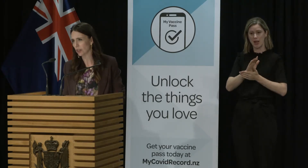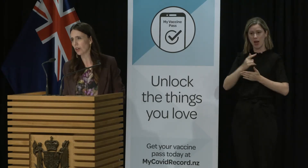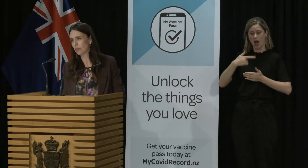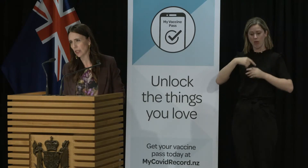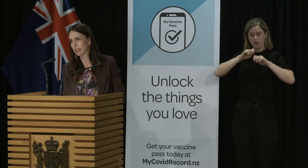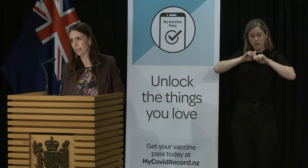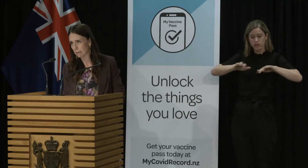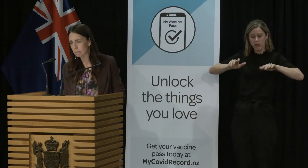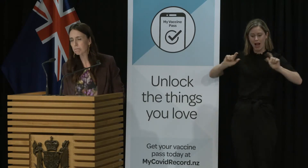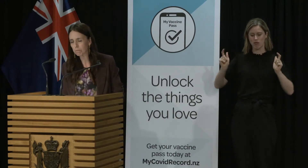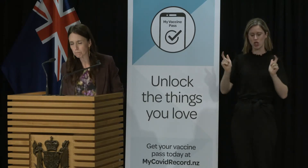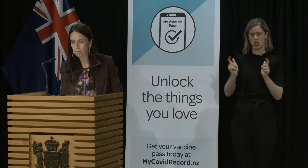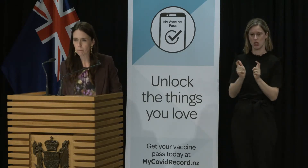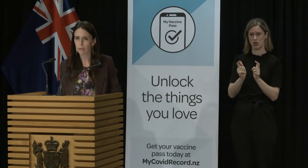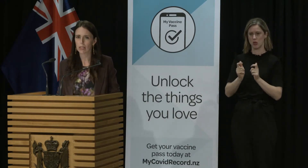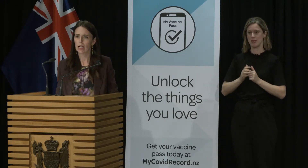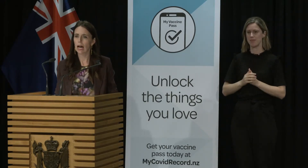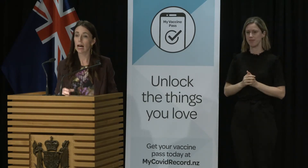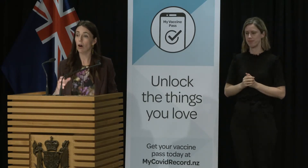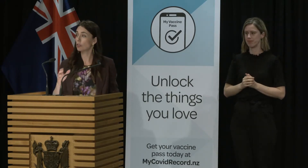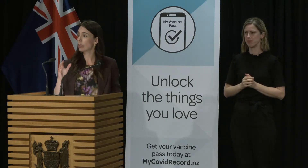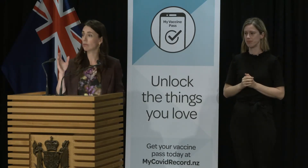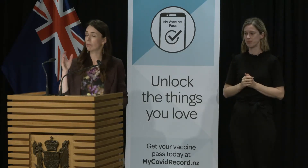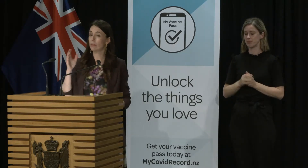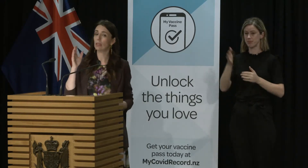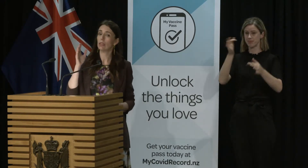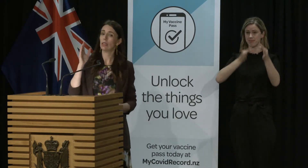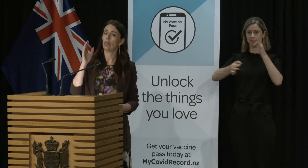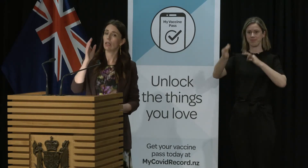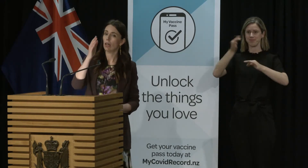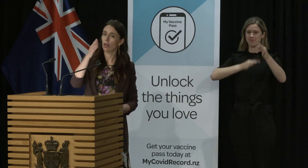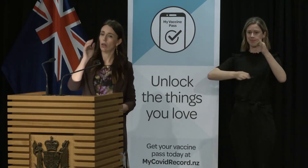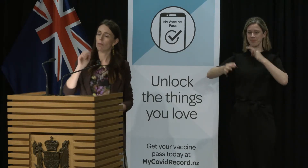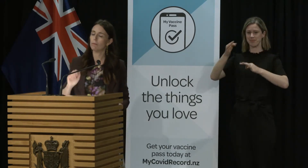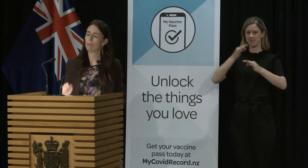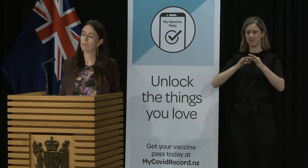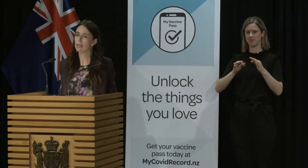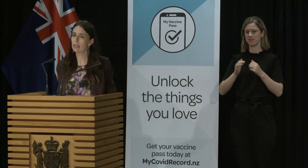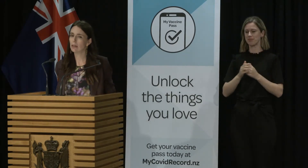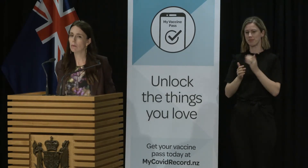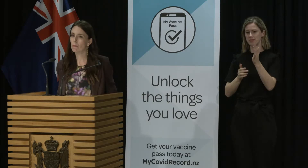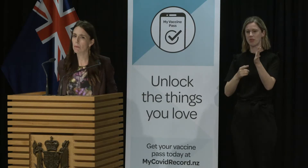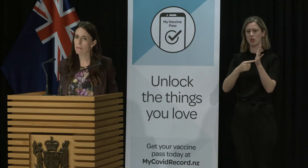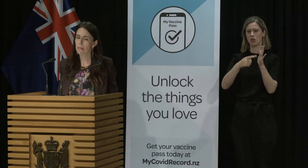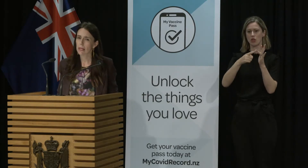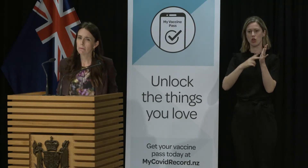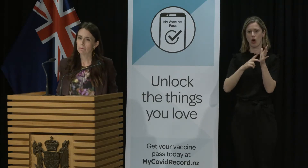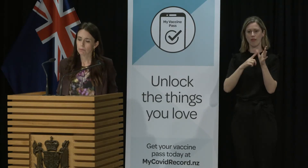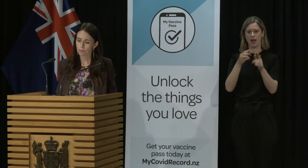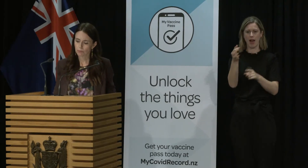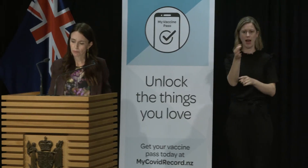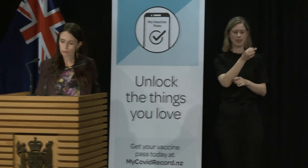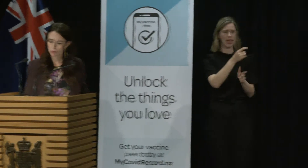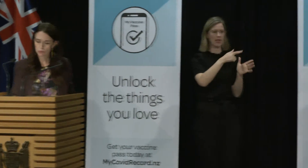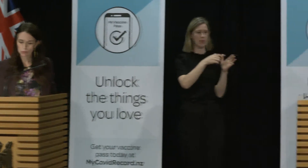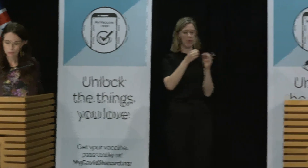maintaining some of those core fundamental tools that will reduce people's potential